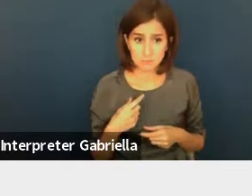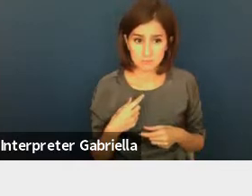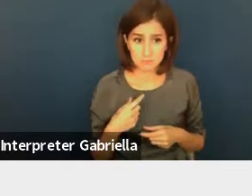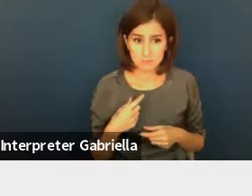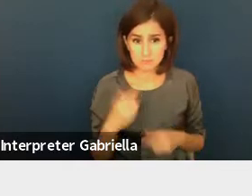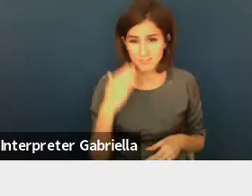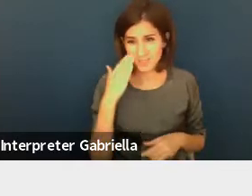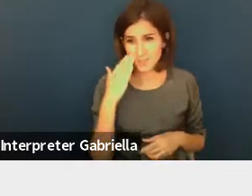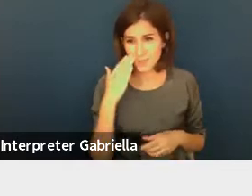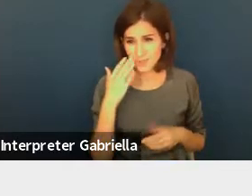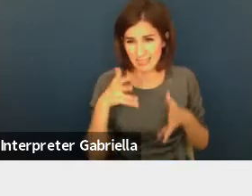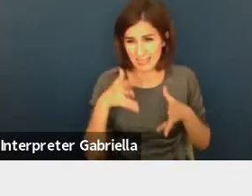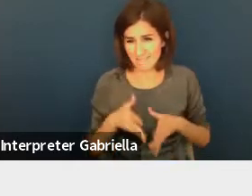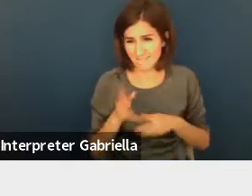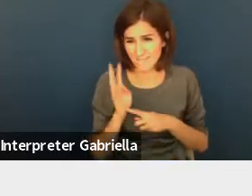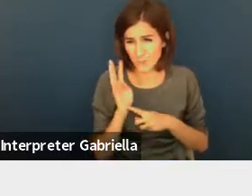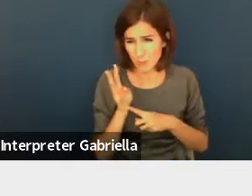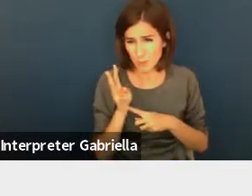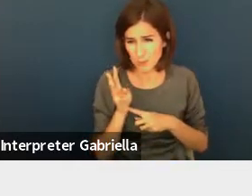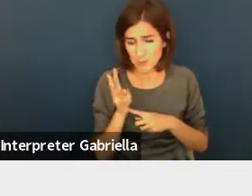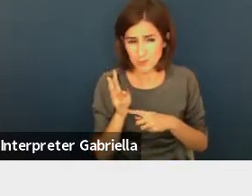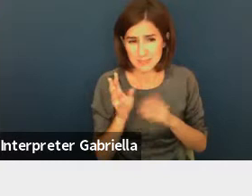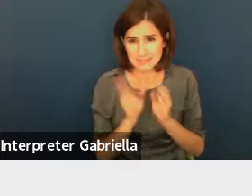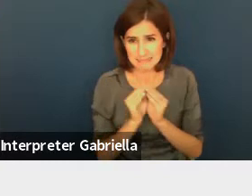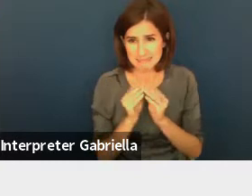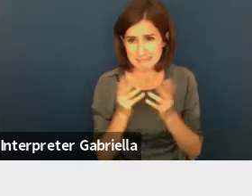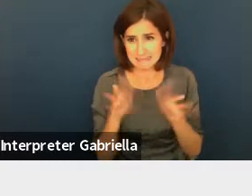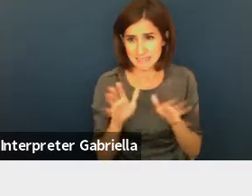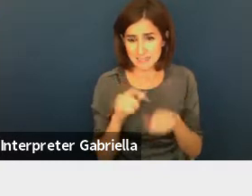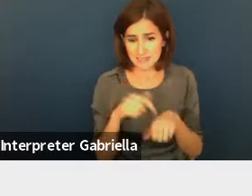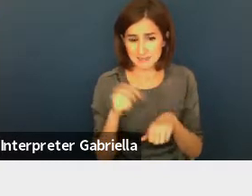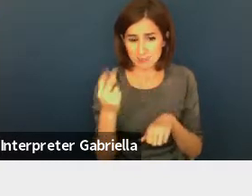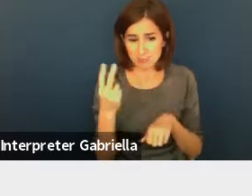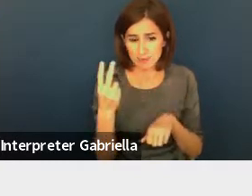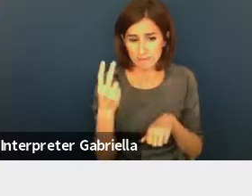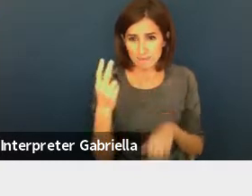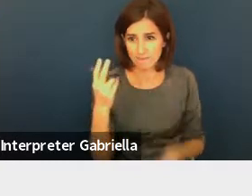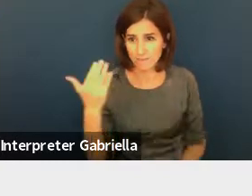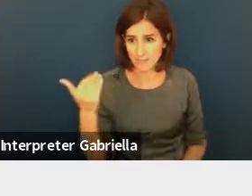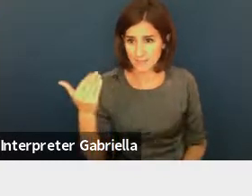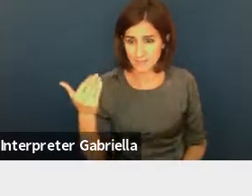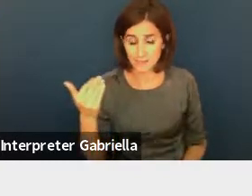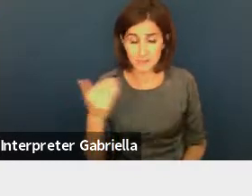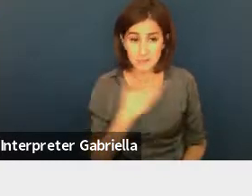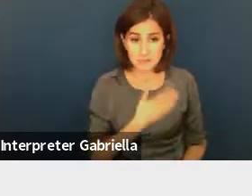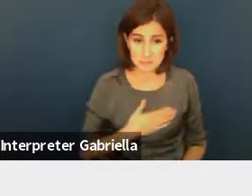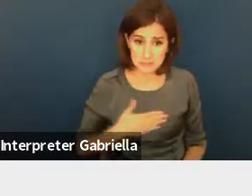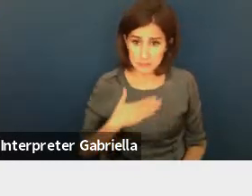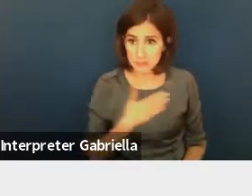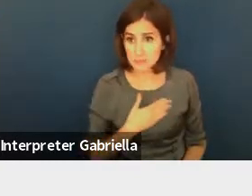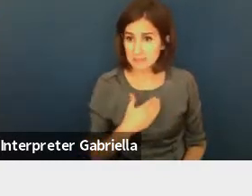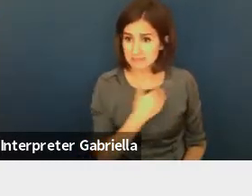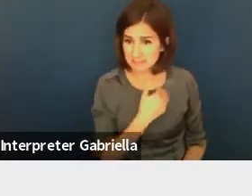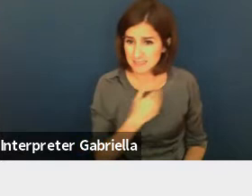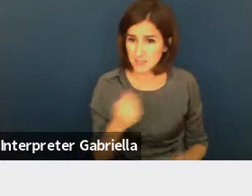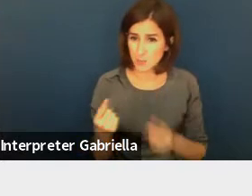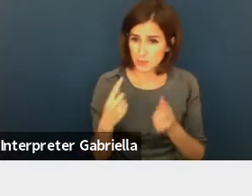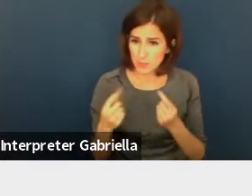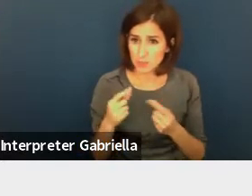Linda Kobashigawa: Four minutes left, right, the sessions and that ends at 1215 so please feel free to ask questions. If you want to see something else, let me know.